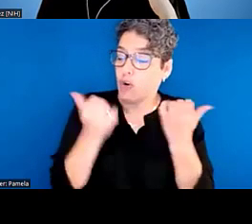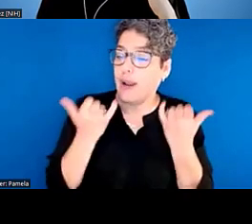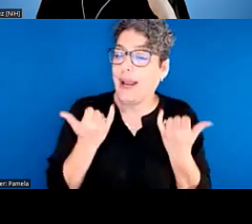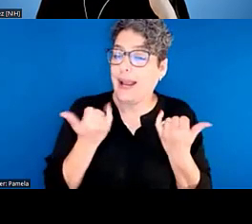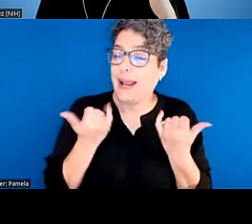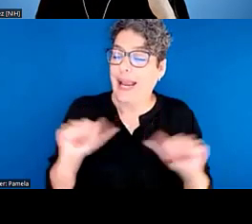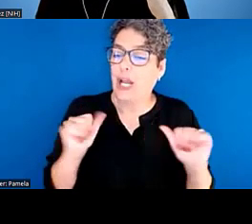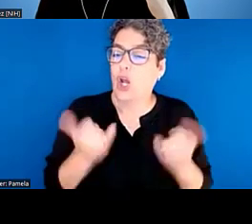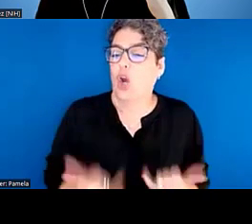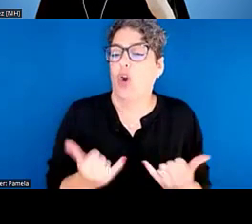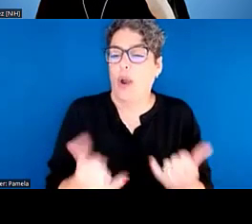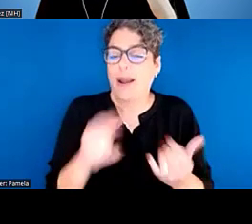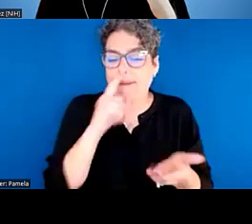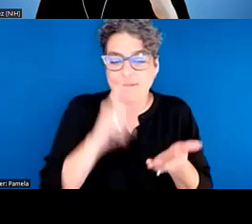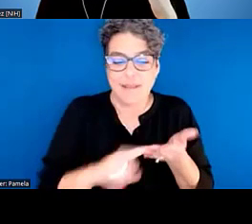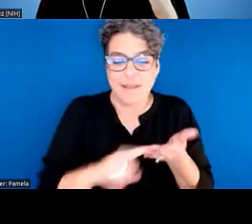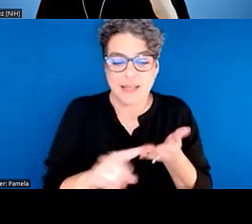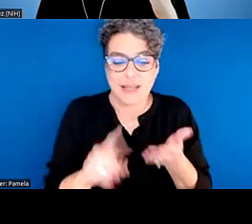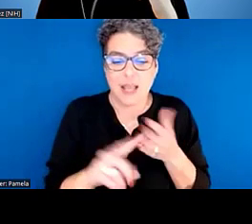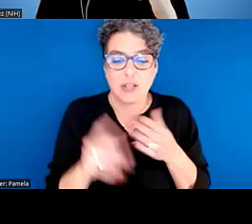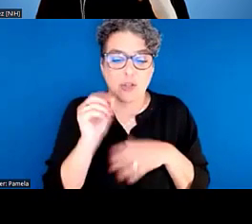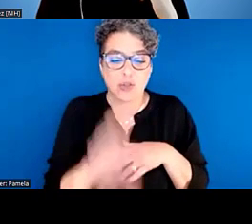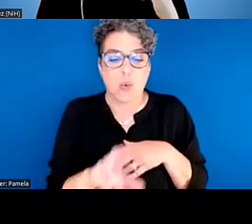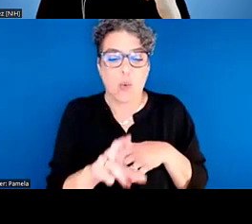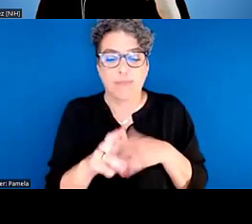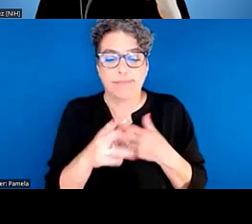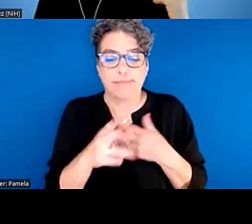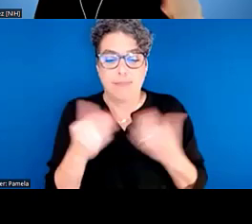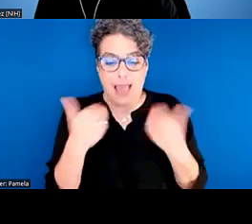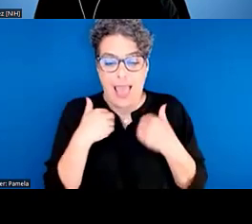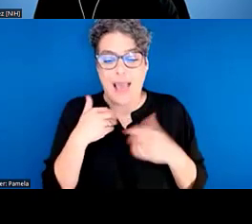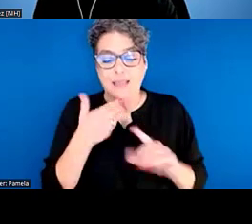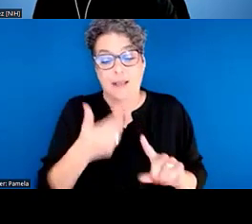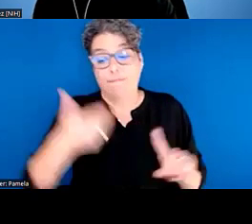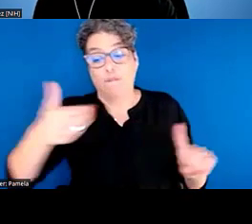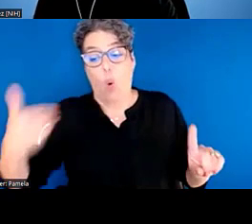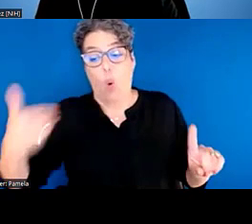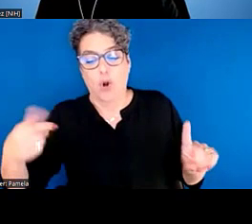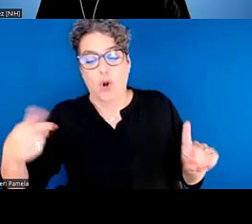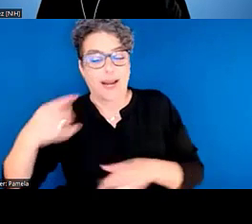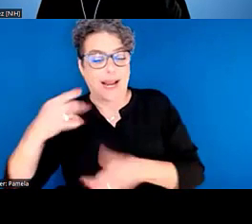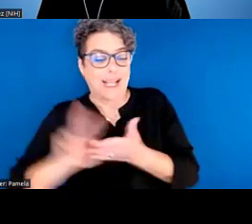of research misconduct against him? Does anybody want to say more about this piece?